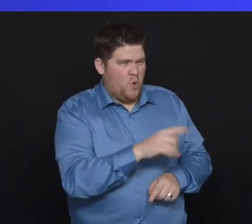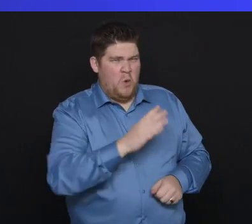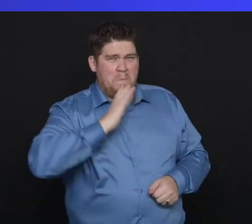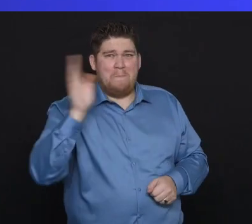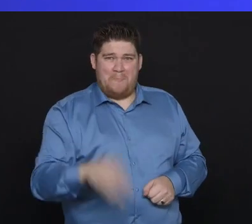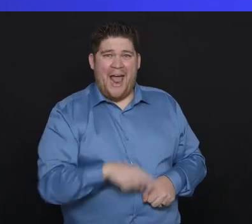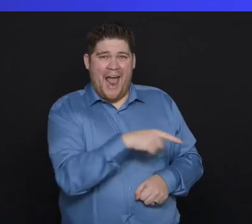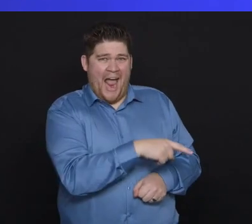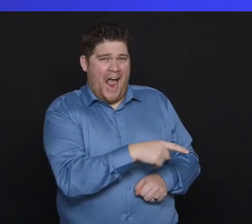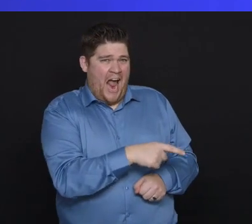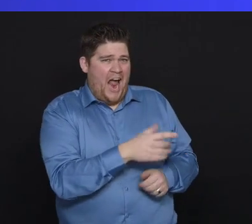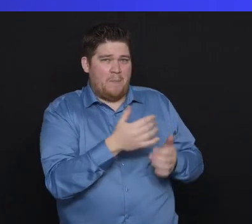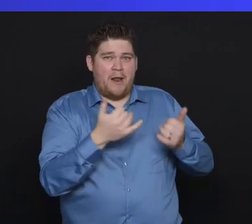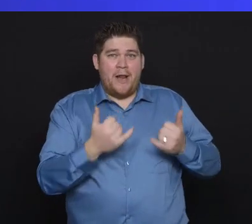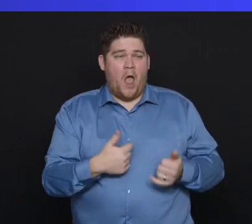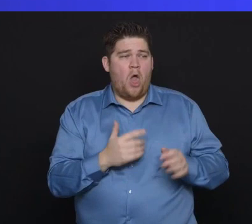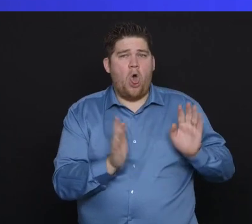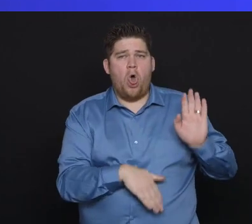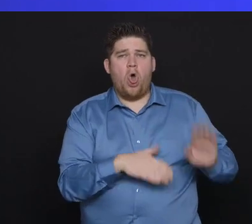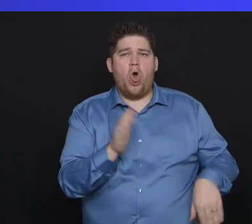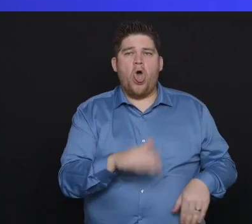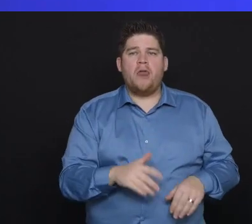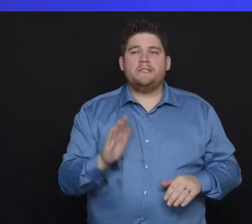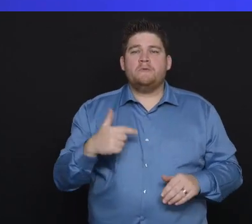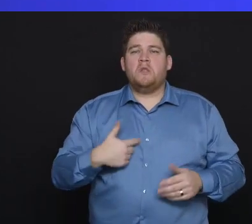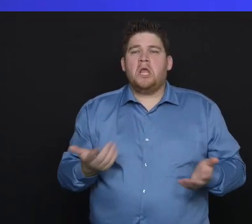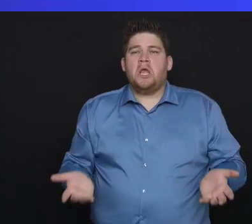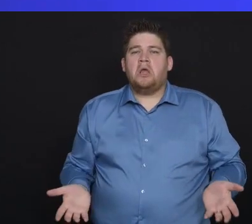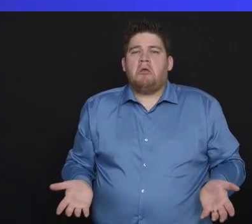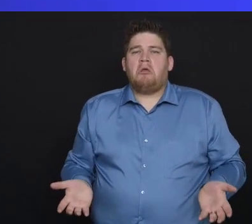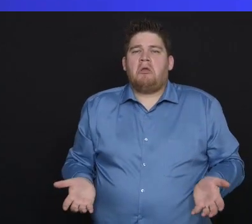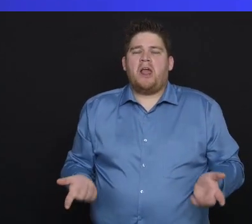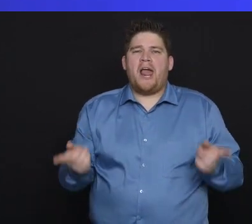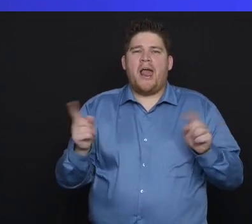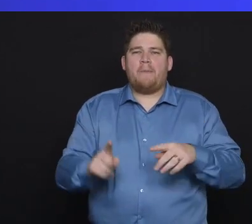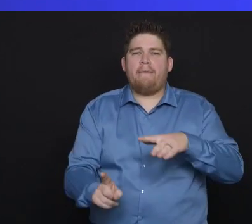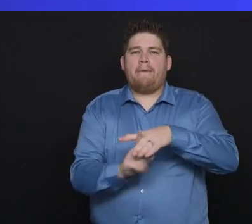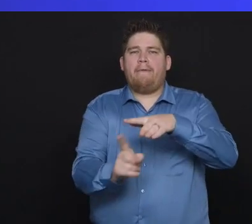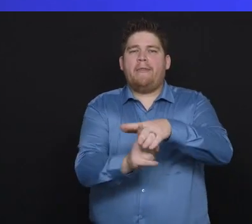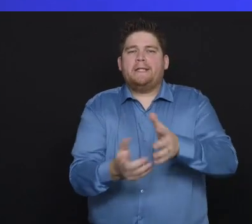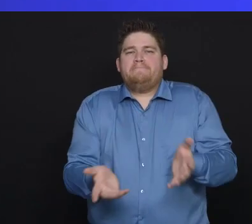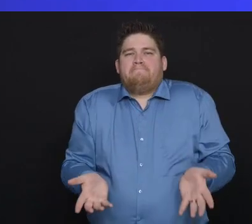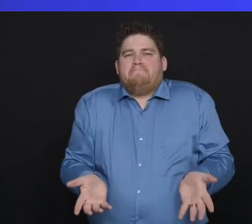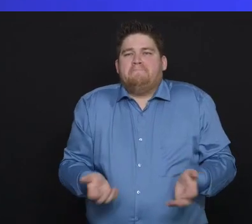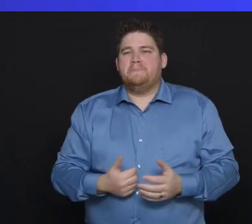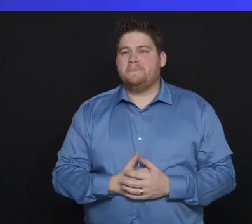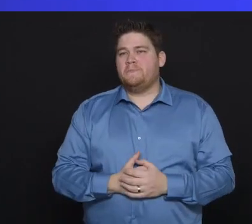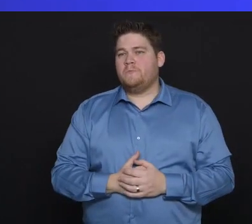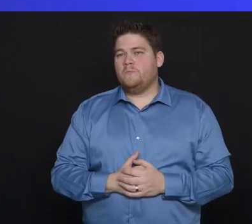mechanisms that we need to have in public health, in prevention, in even